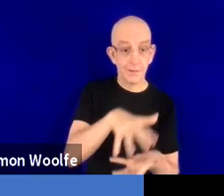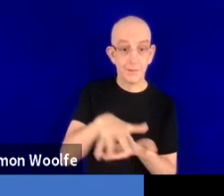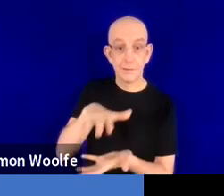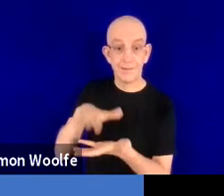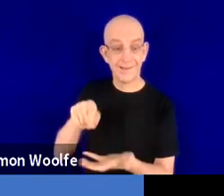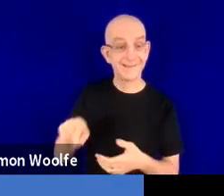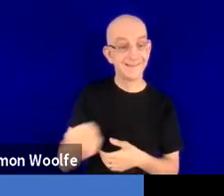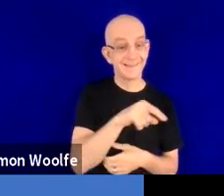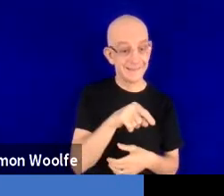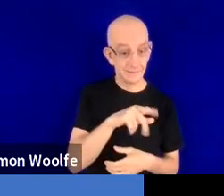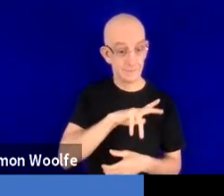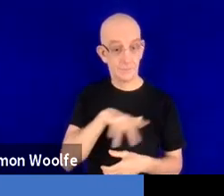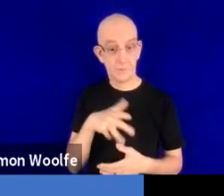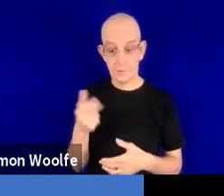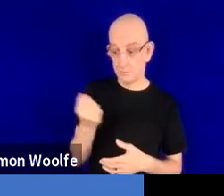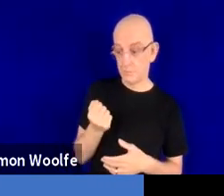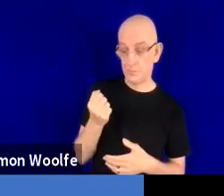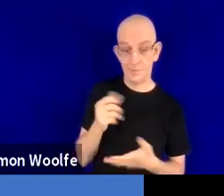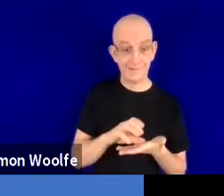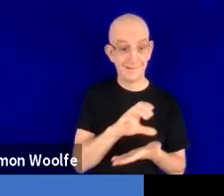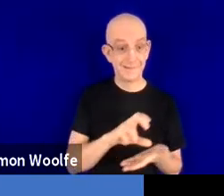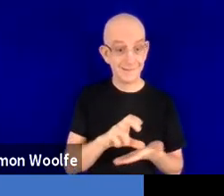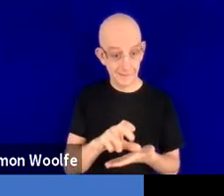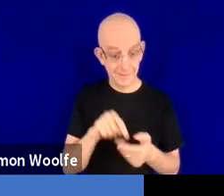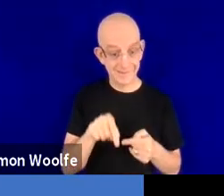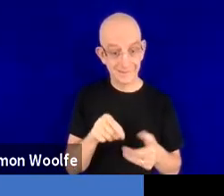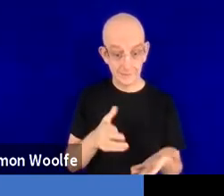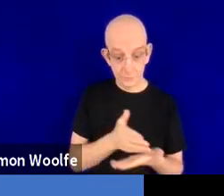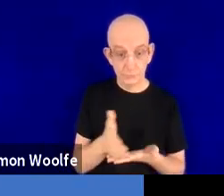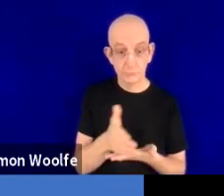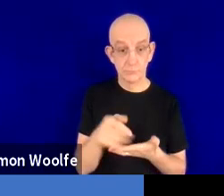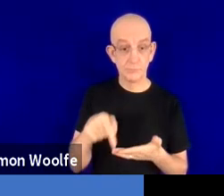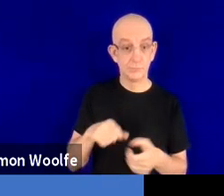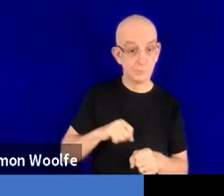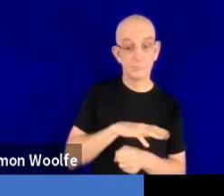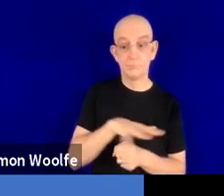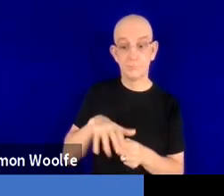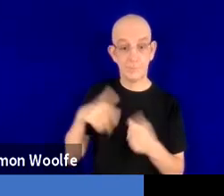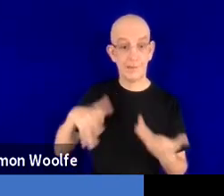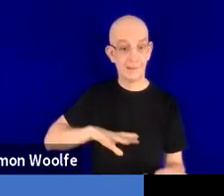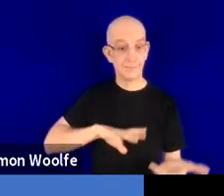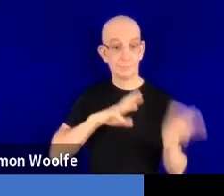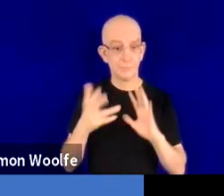but it's particularly challenging in terms of registering persons with disabilities who weren't already registered